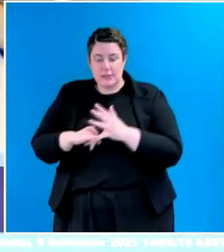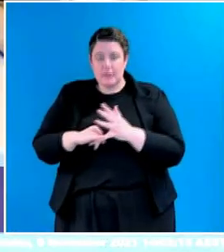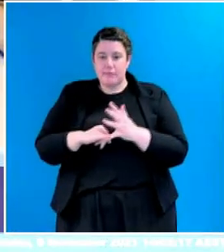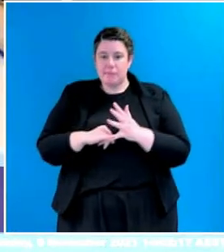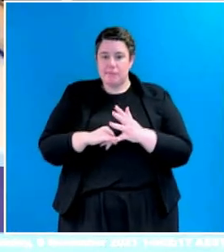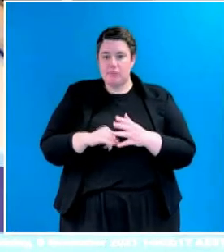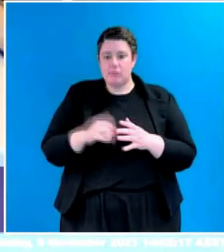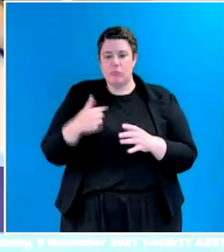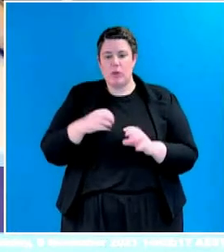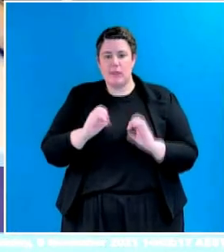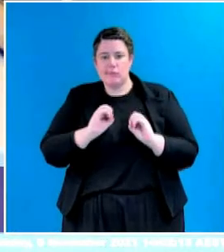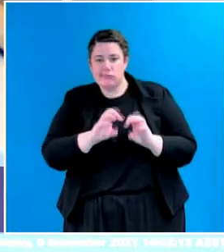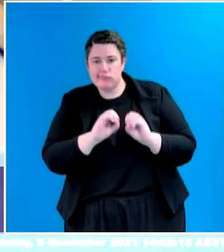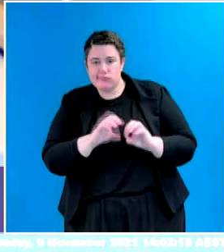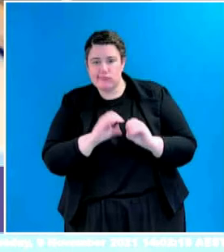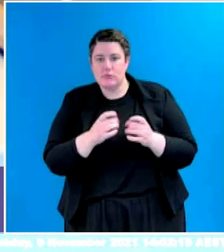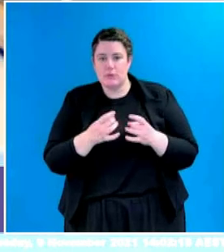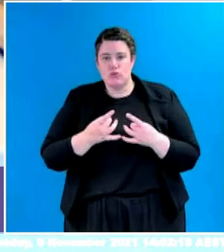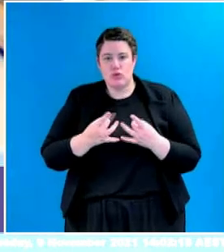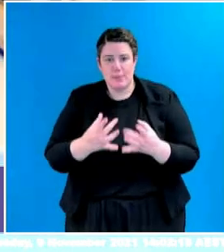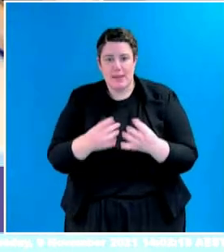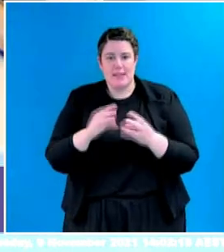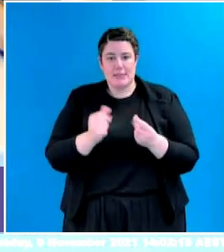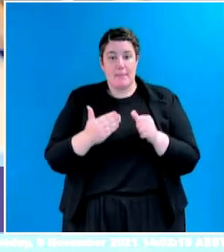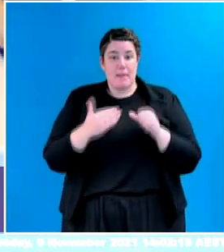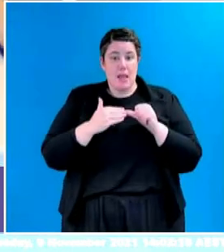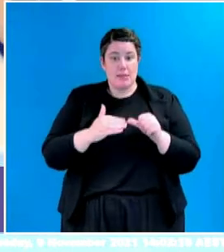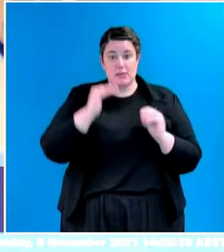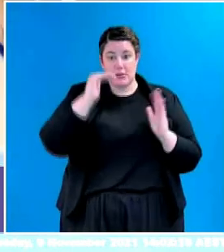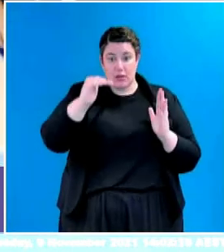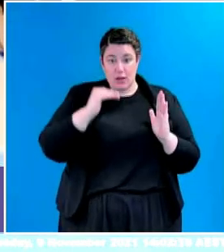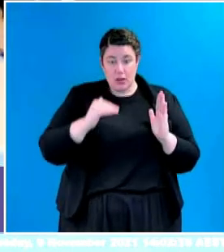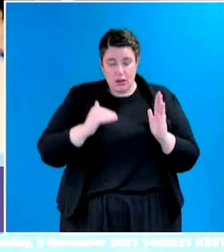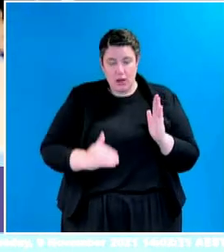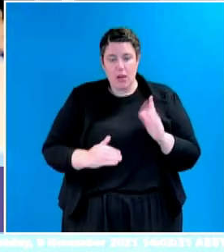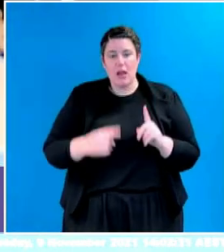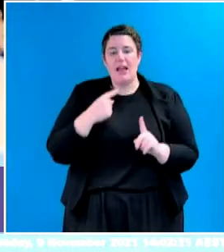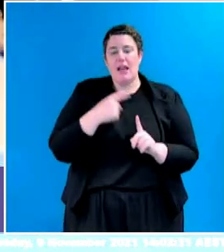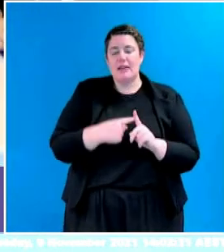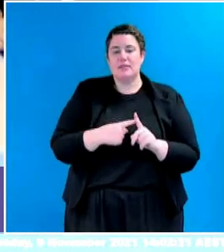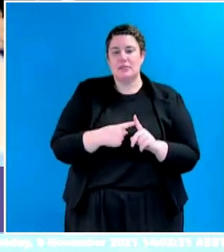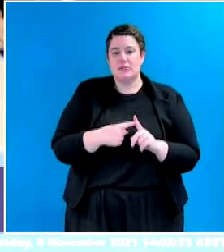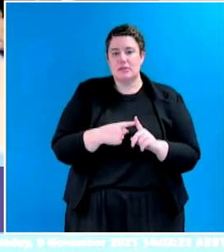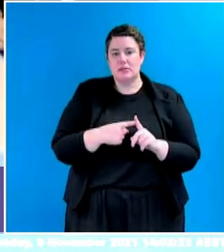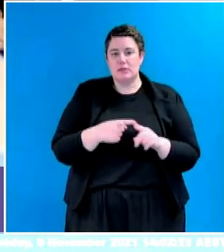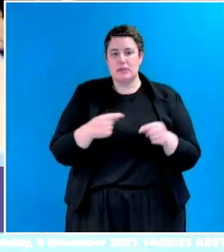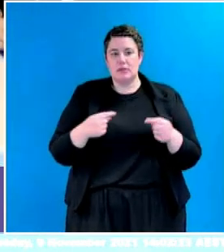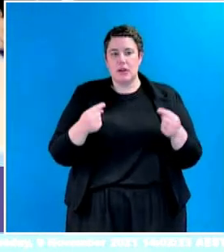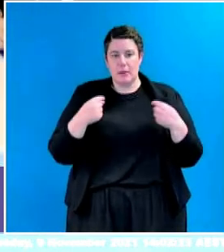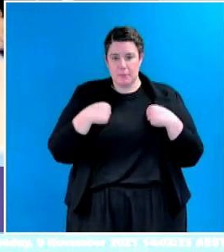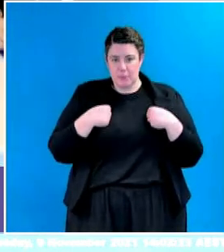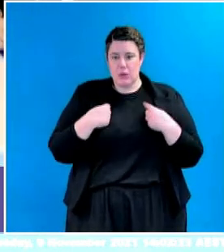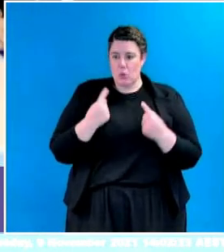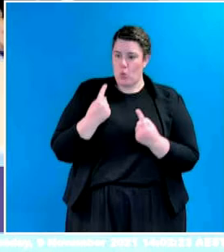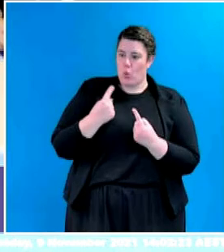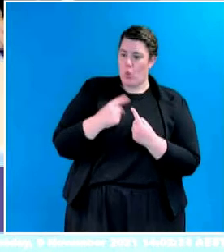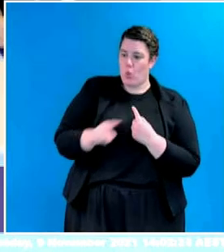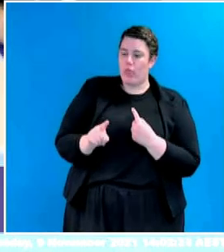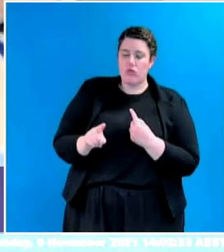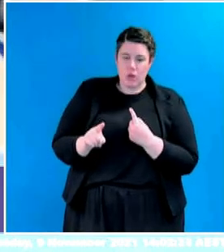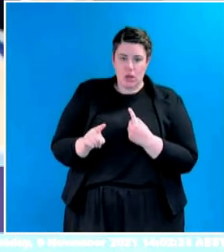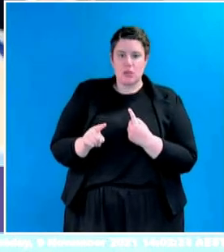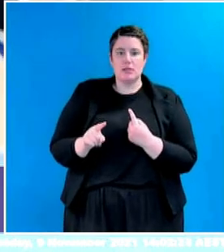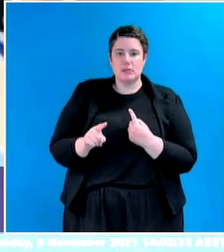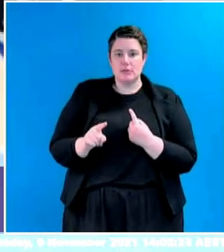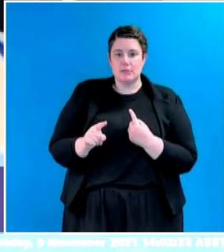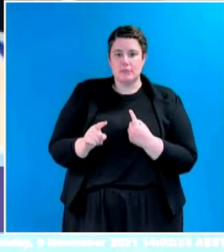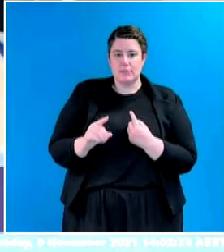contributed to the paper and I authorised certain content